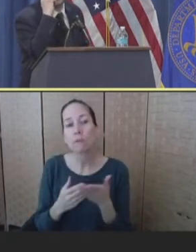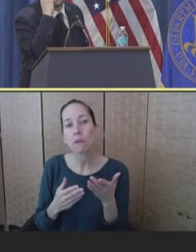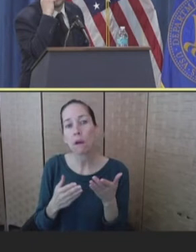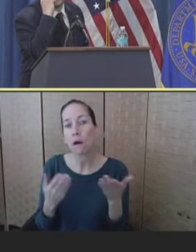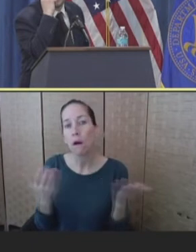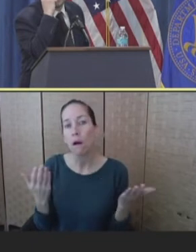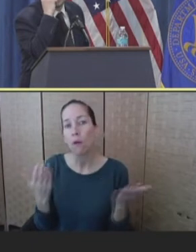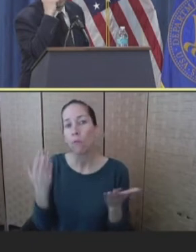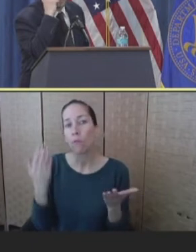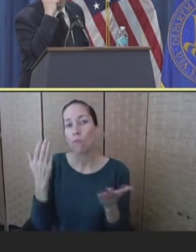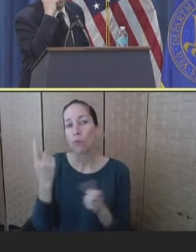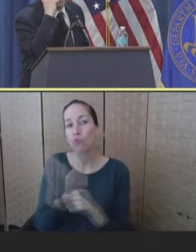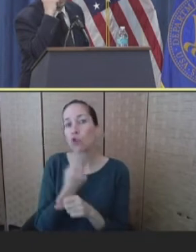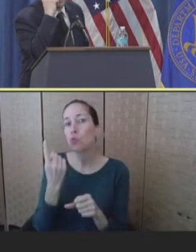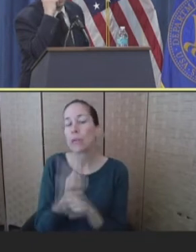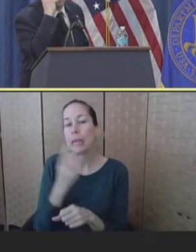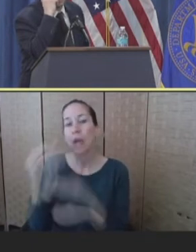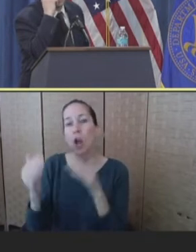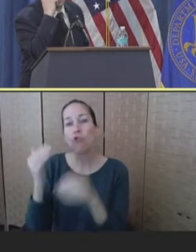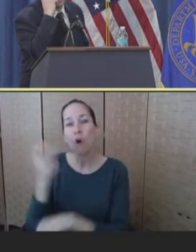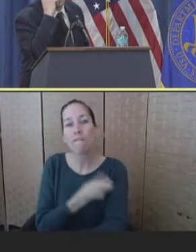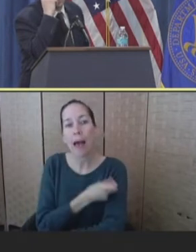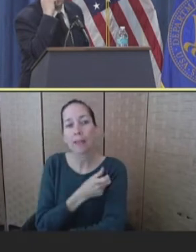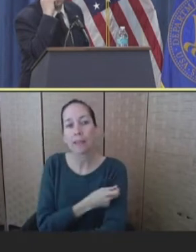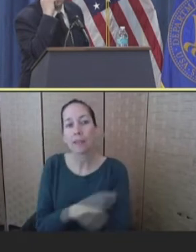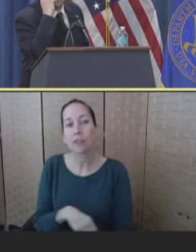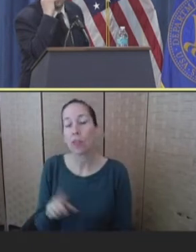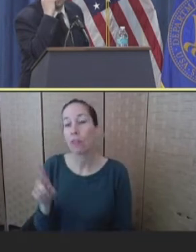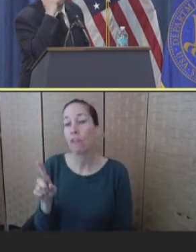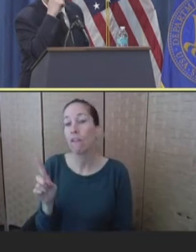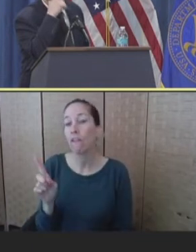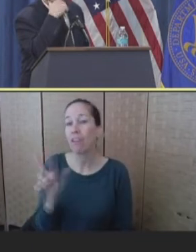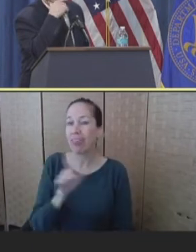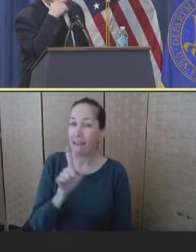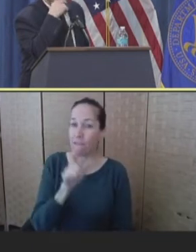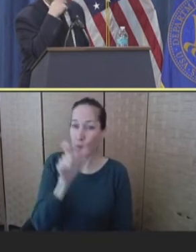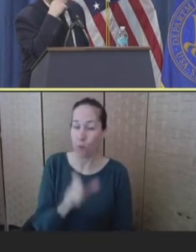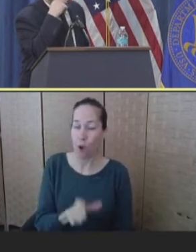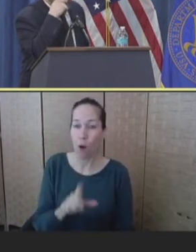So, on this first row, you'll see Zoster or shingles.